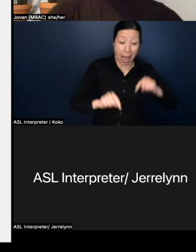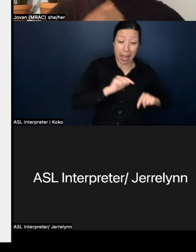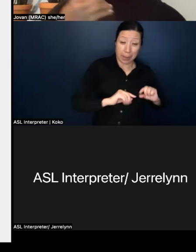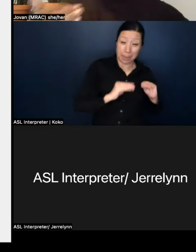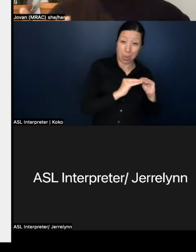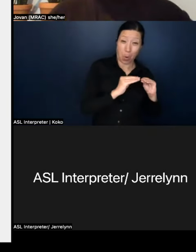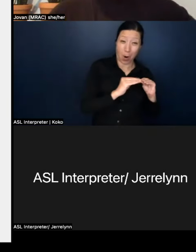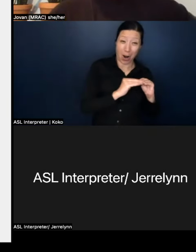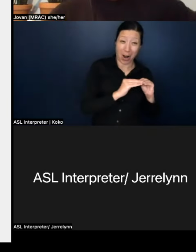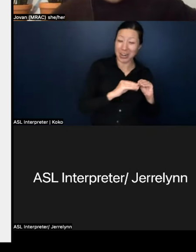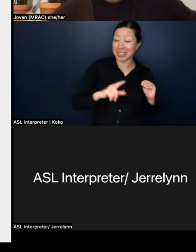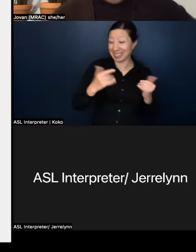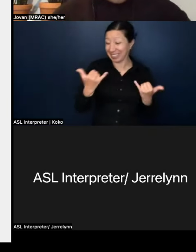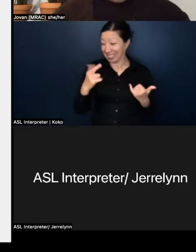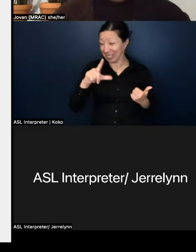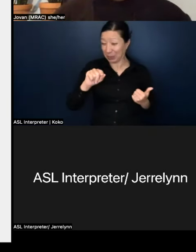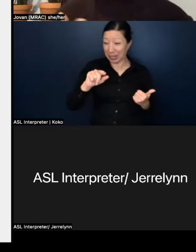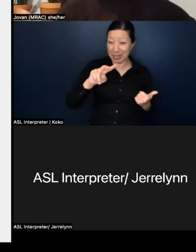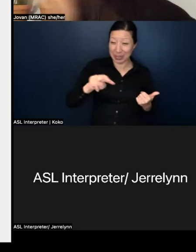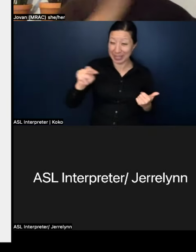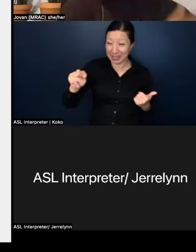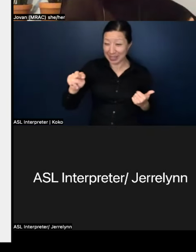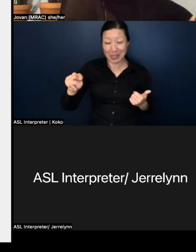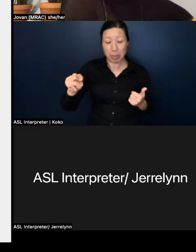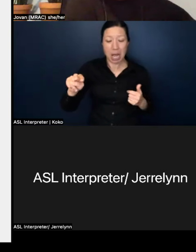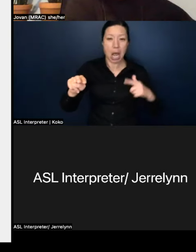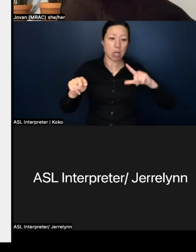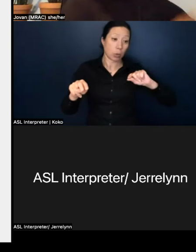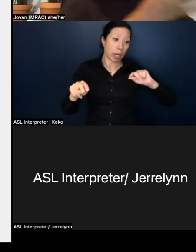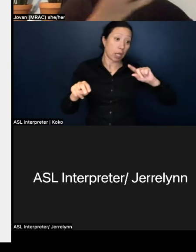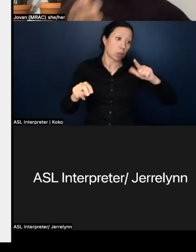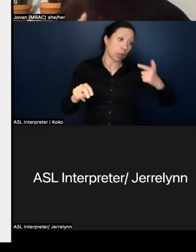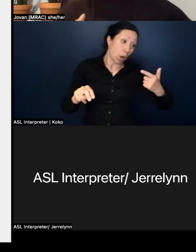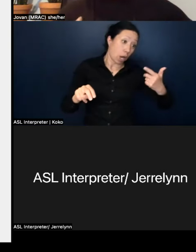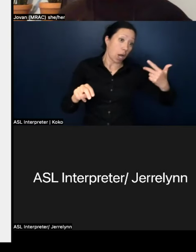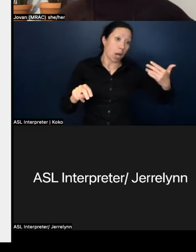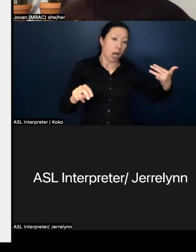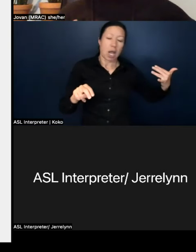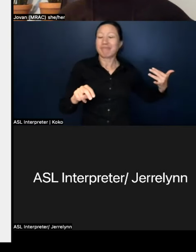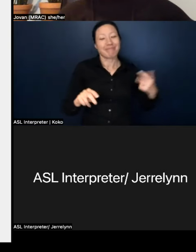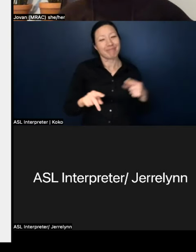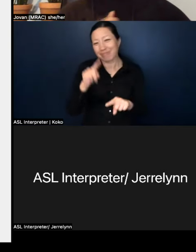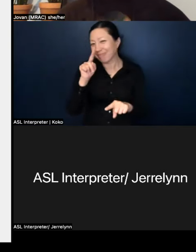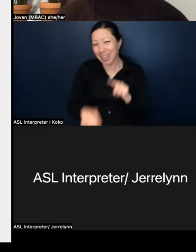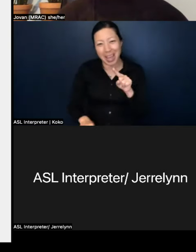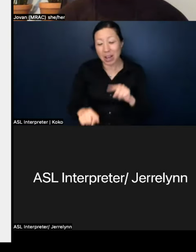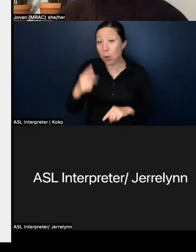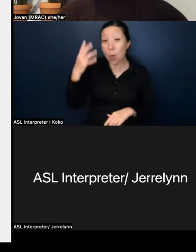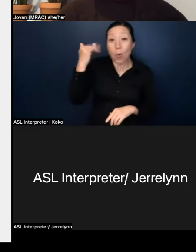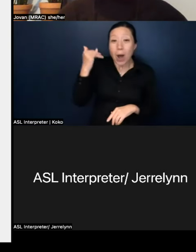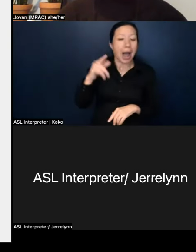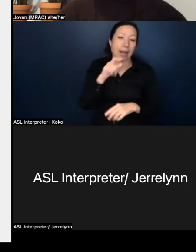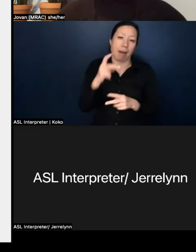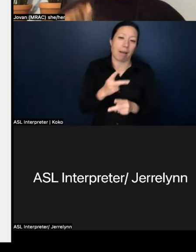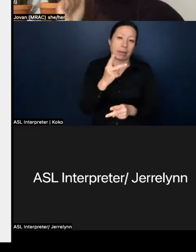but we did not retain work samples from any previous years. We just had the work samples from the folks from this past round.